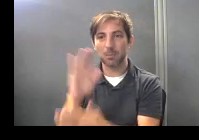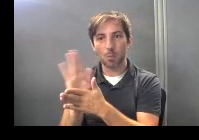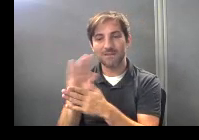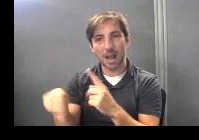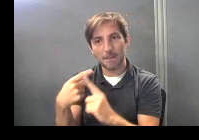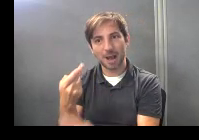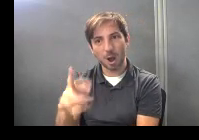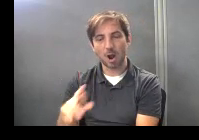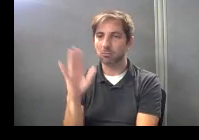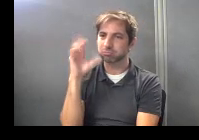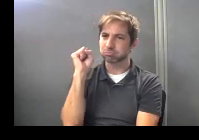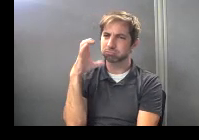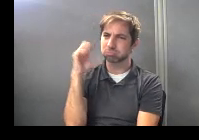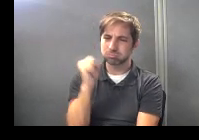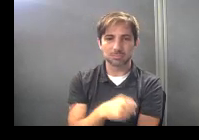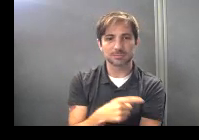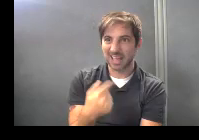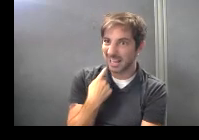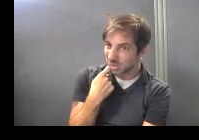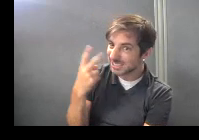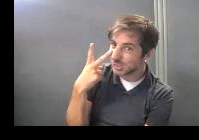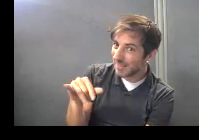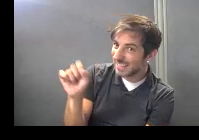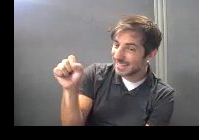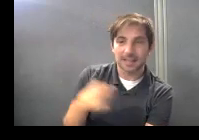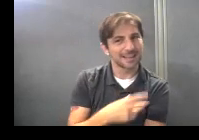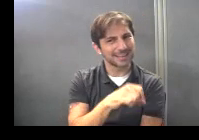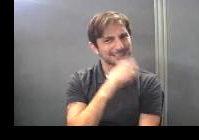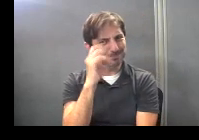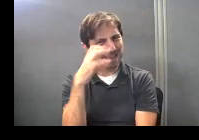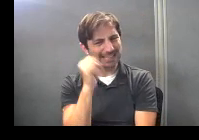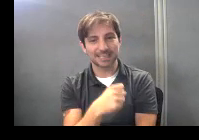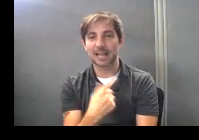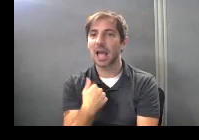IT WILL BE GREAT. WE HAVE A QUESTION FROM JOAN.